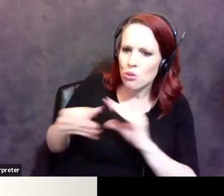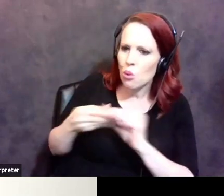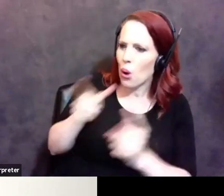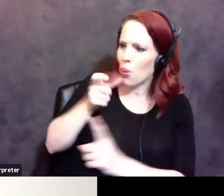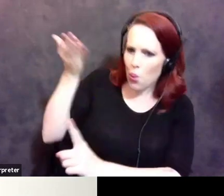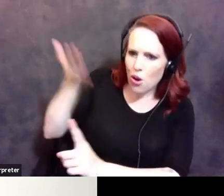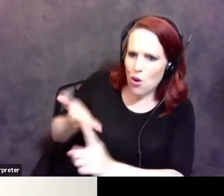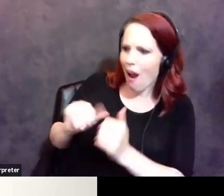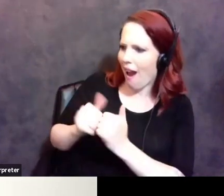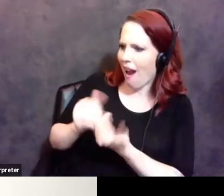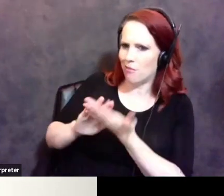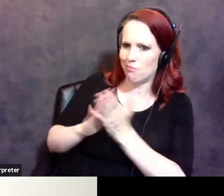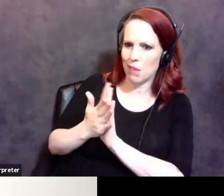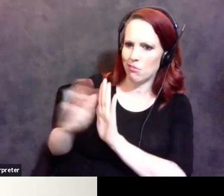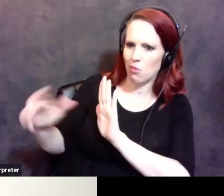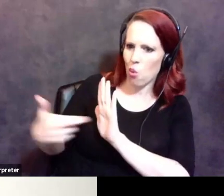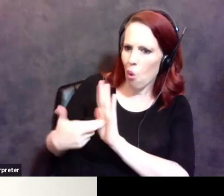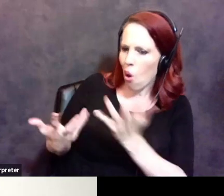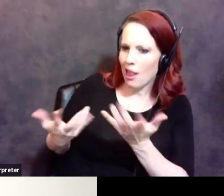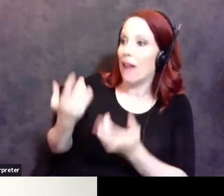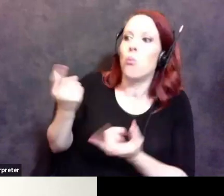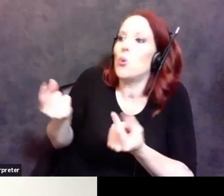what you are doing now? And lastly, what are you doing now?